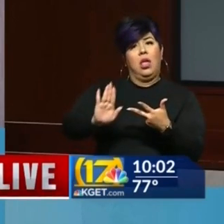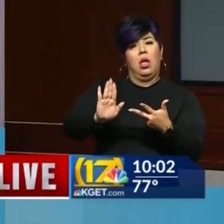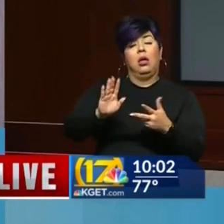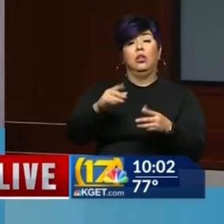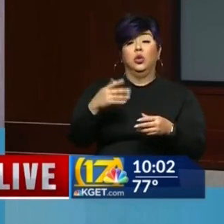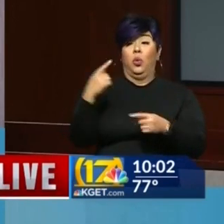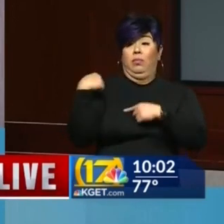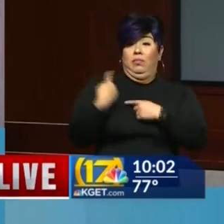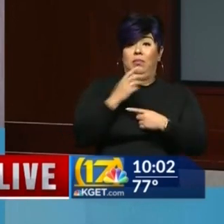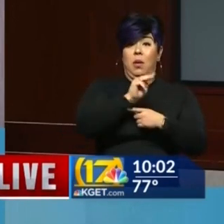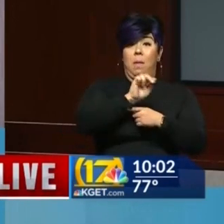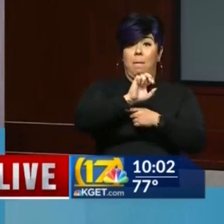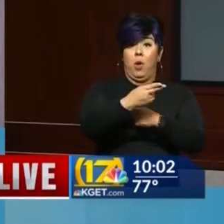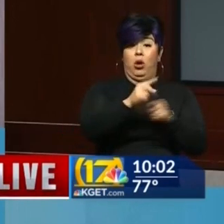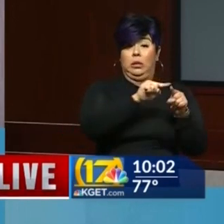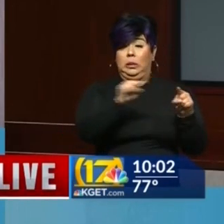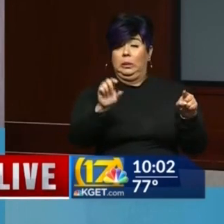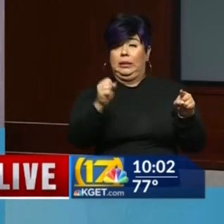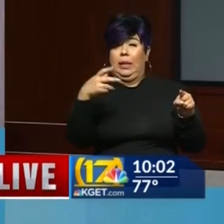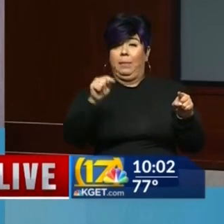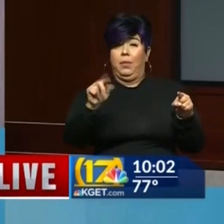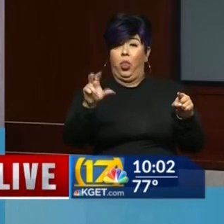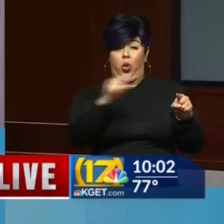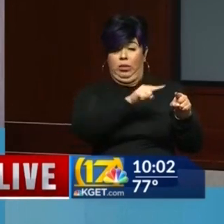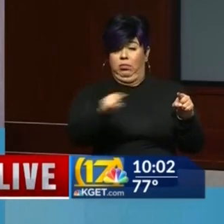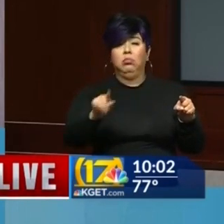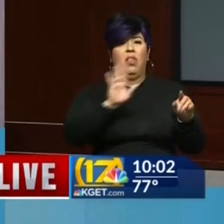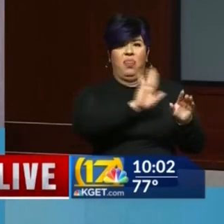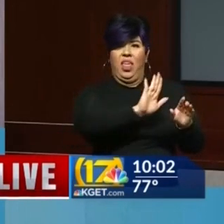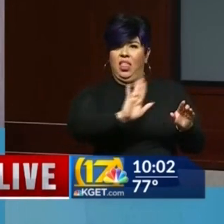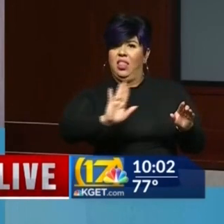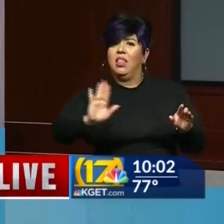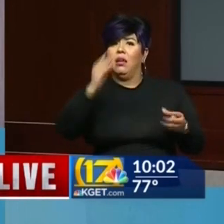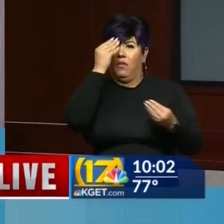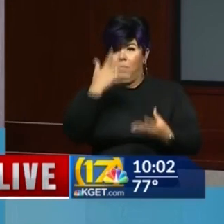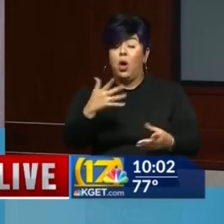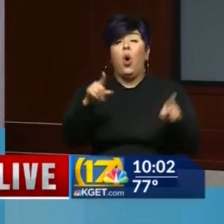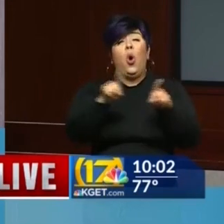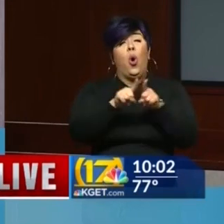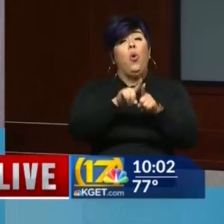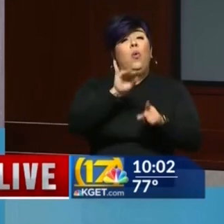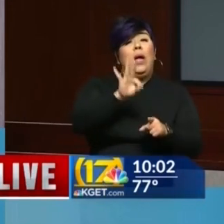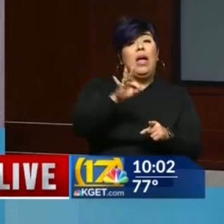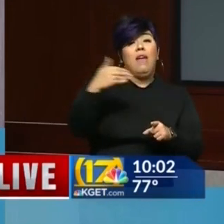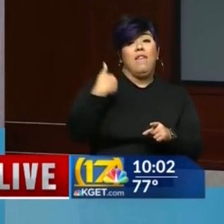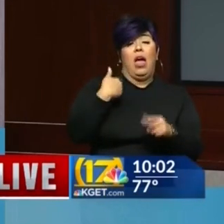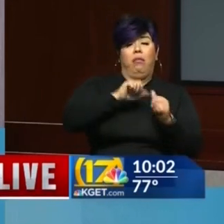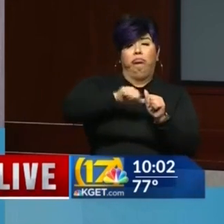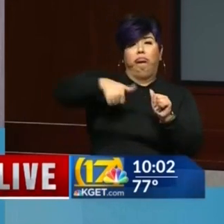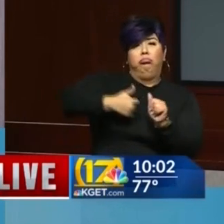DEMOPARAGRAPH I CAN DATA INCLUDES AGE RANGES, SEX OF THE INDIVIDUALS WHO ARE REPORTED TO DIE FROM COVID IN FROM MARCH TO